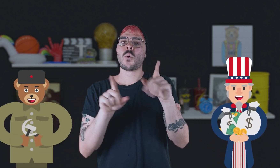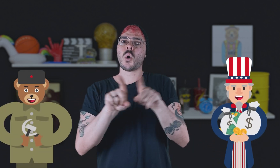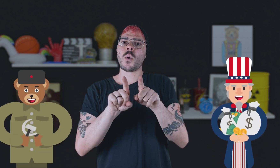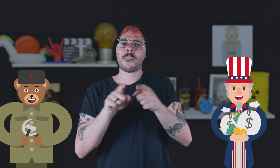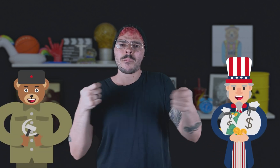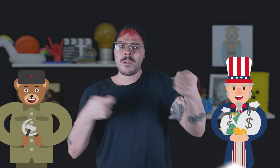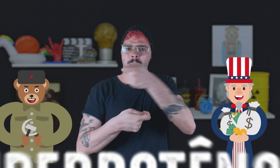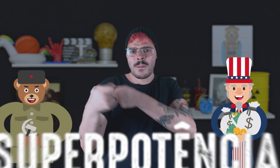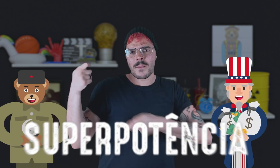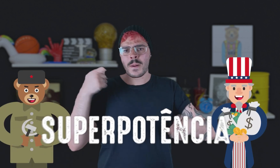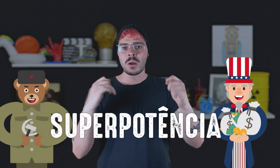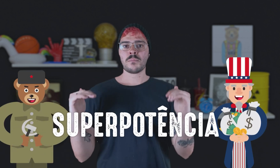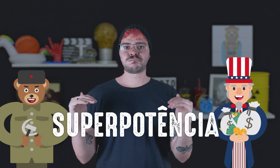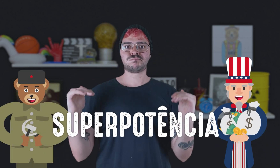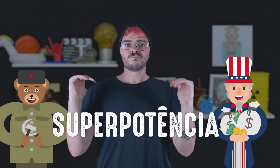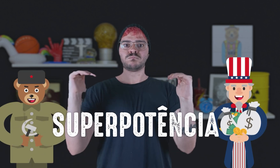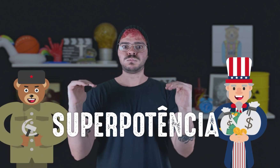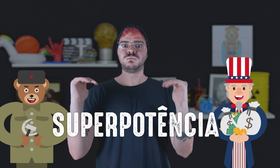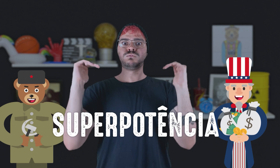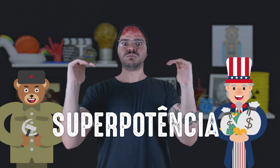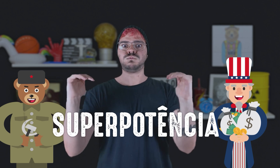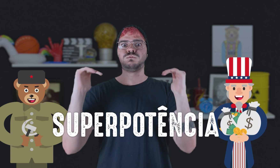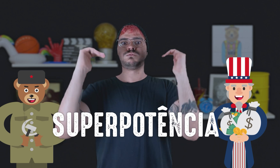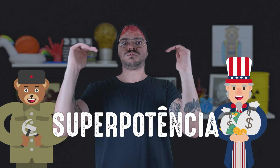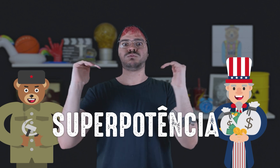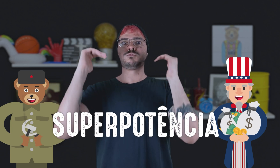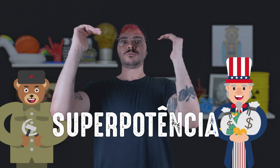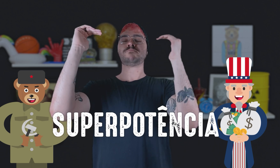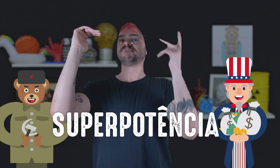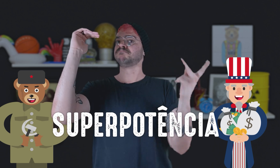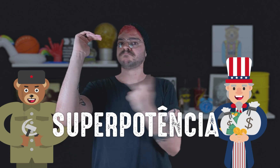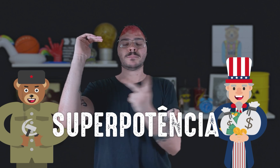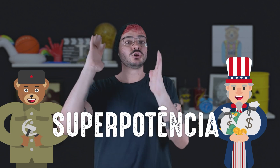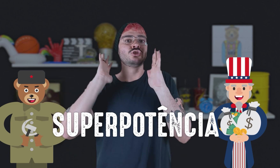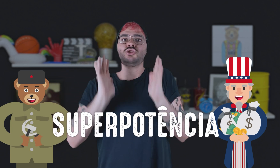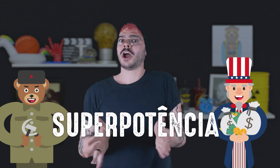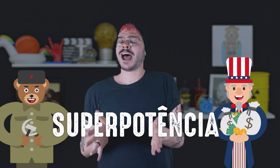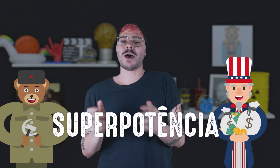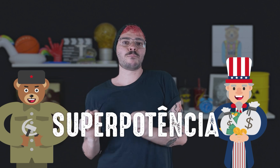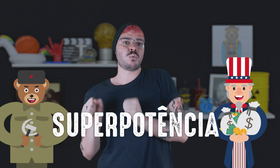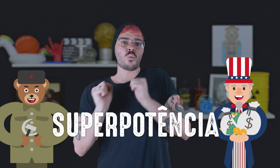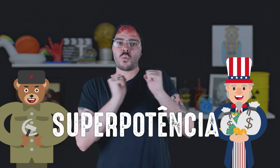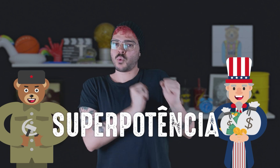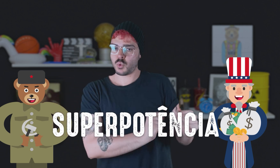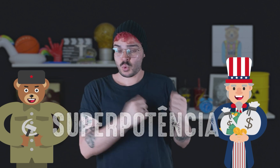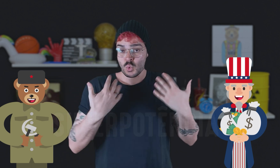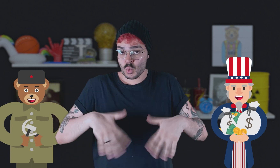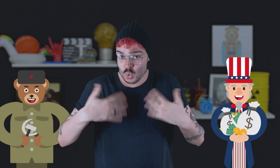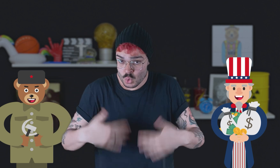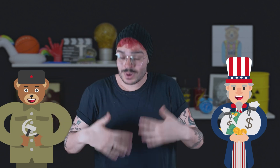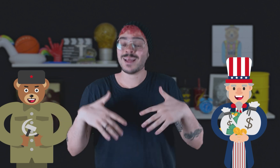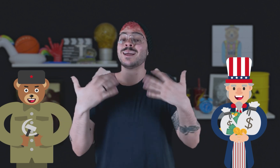known as superpowers,